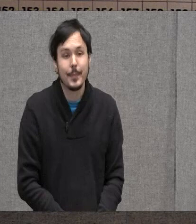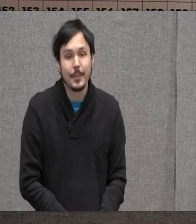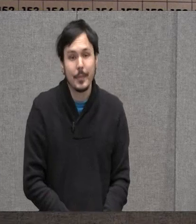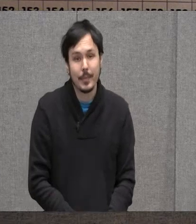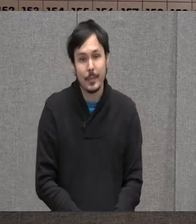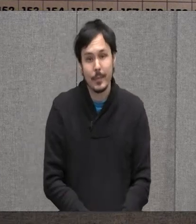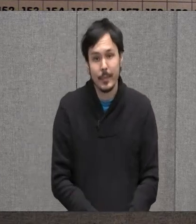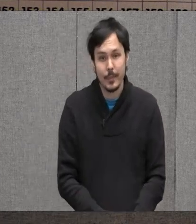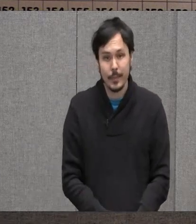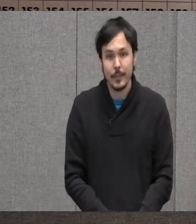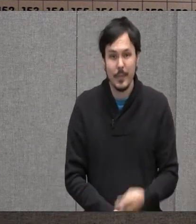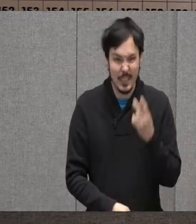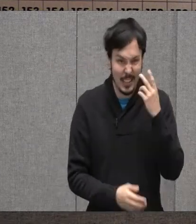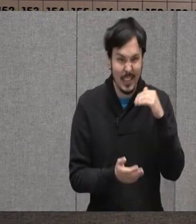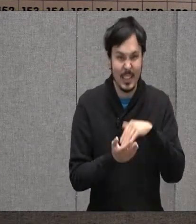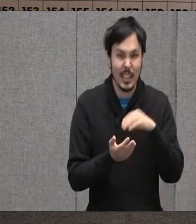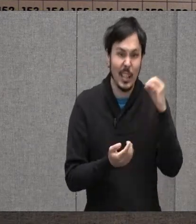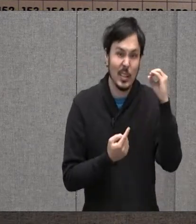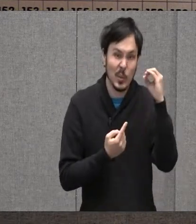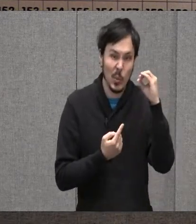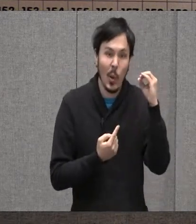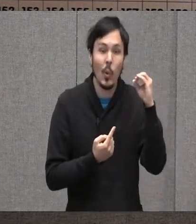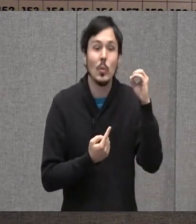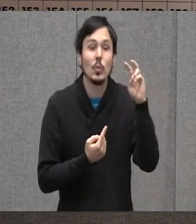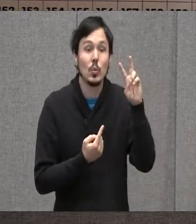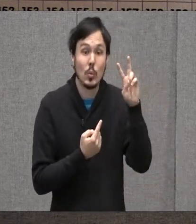So we've got it again here, zero, two, four, six, eight.